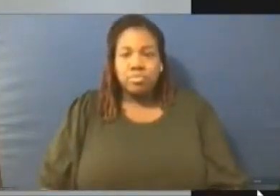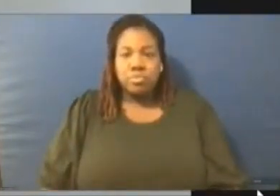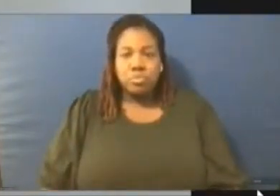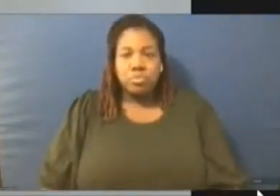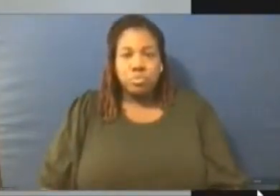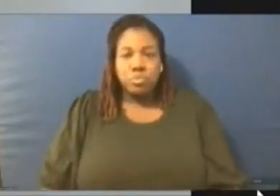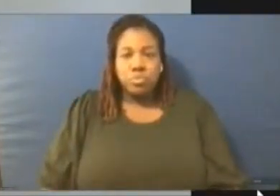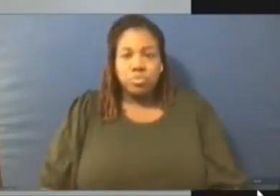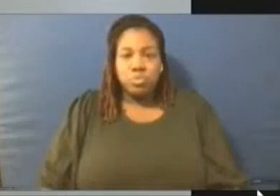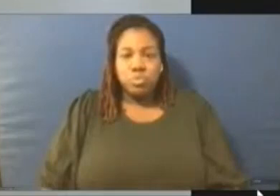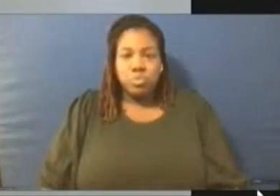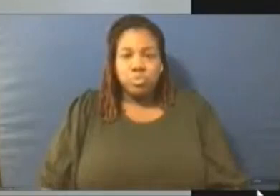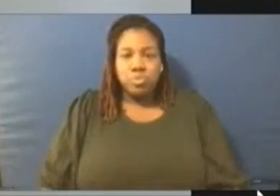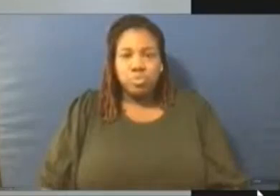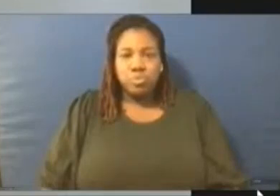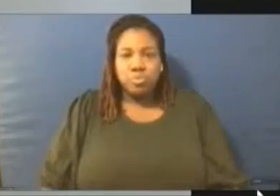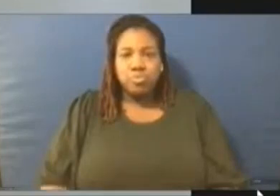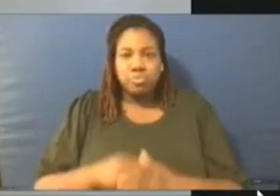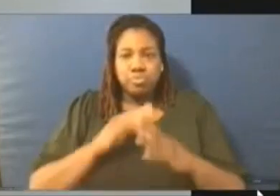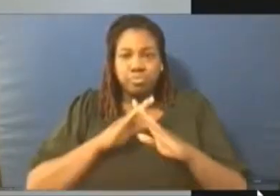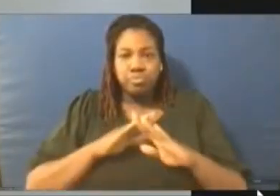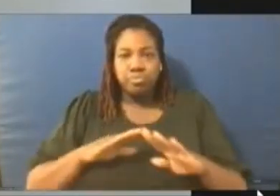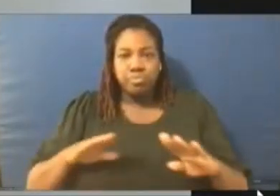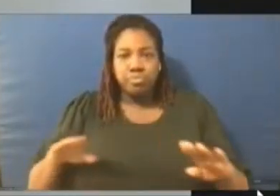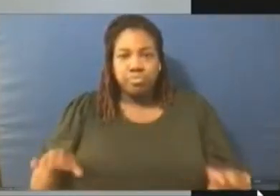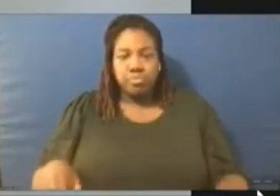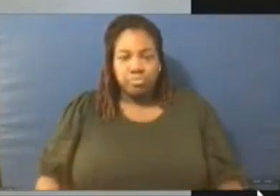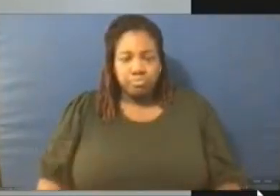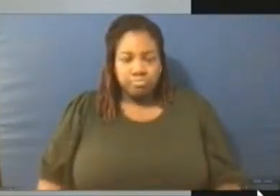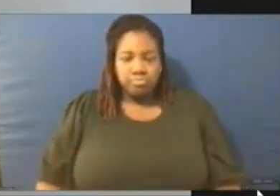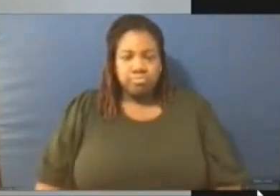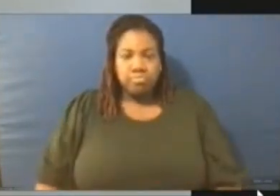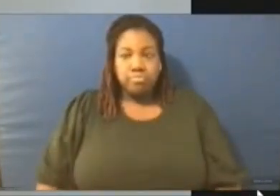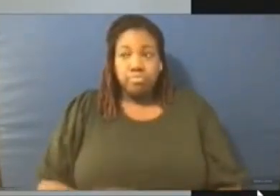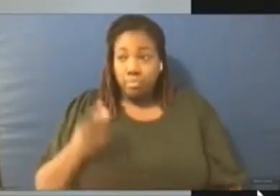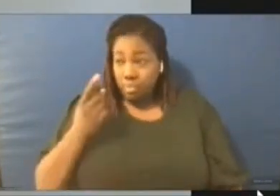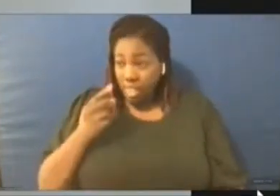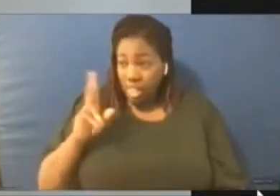Dr. Franklin?